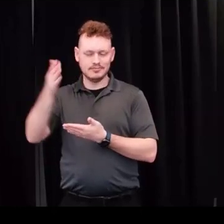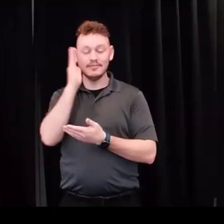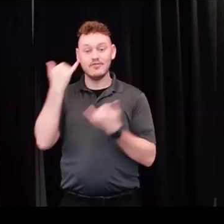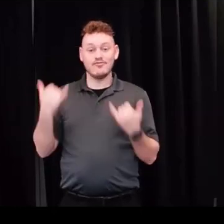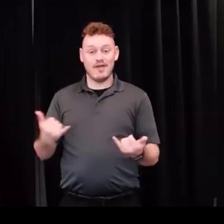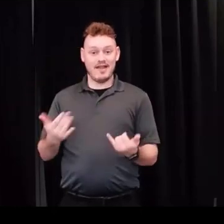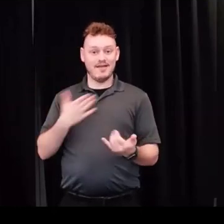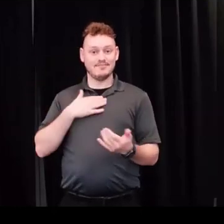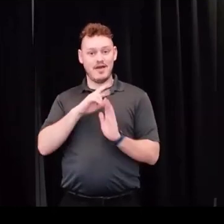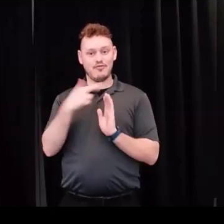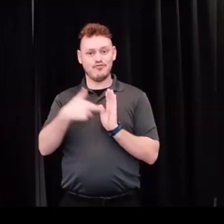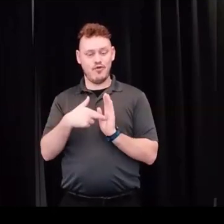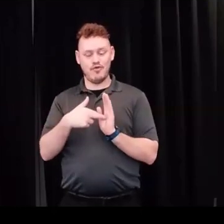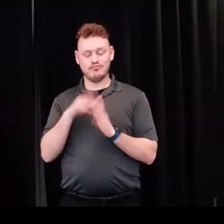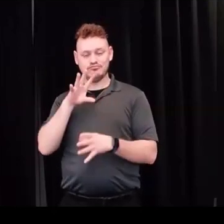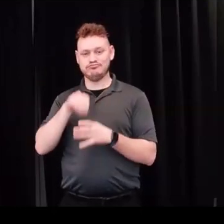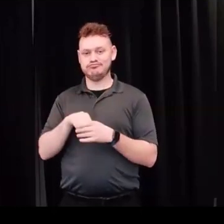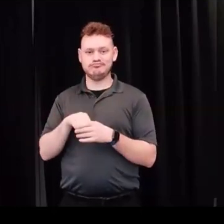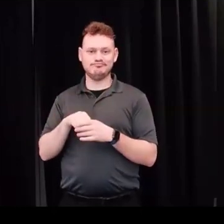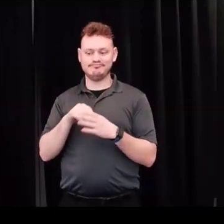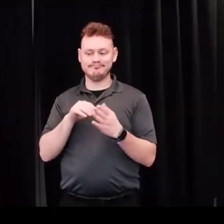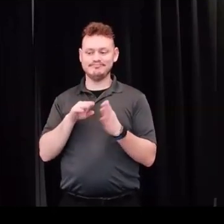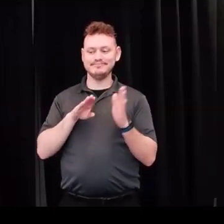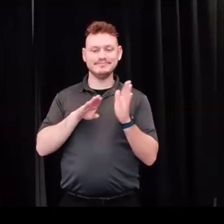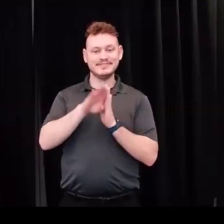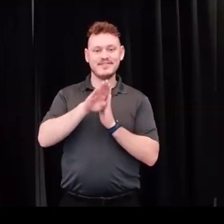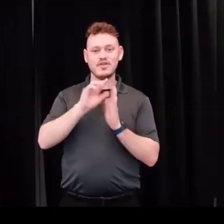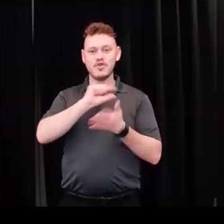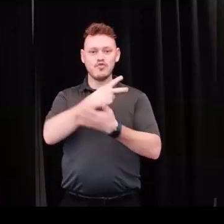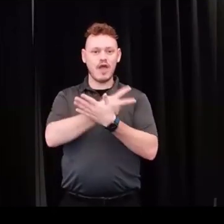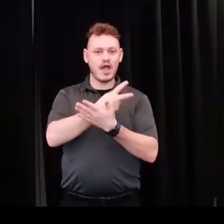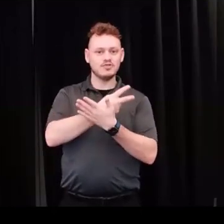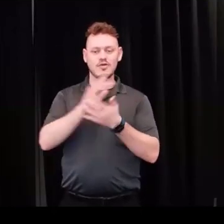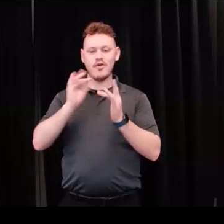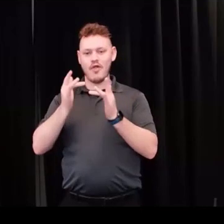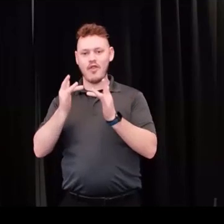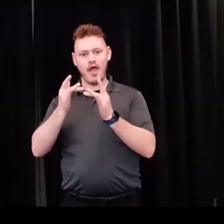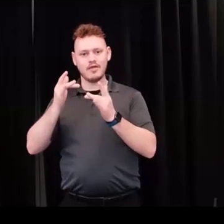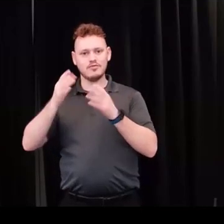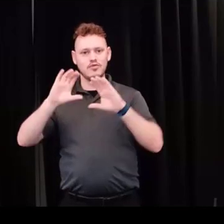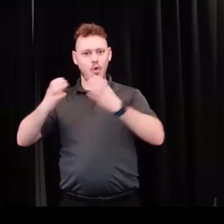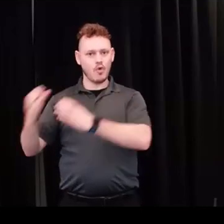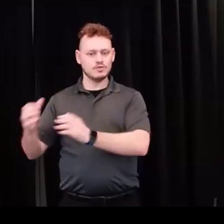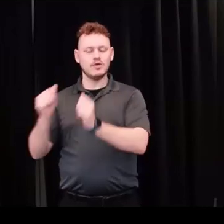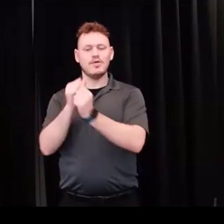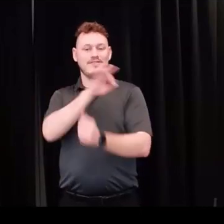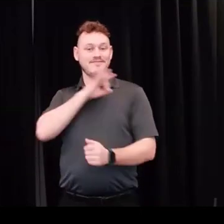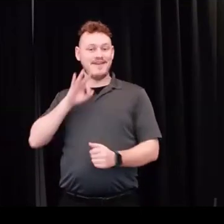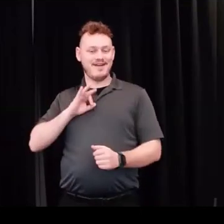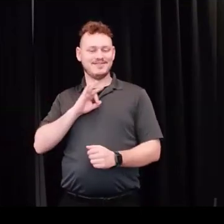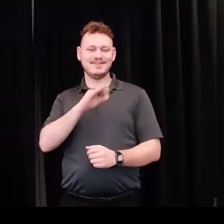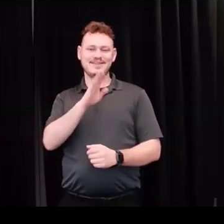primarily include developing graduate online courses with faculty at Baylor.